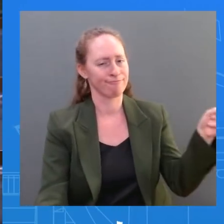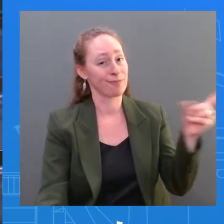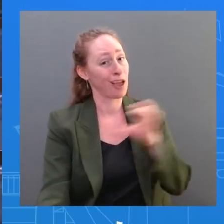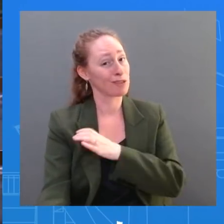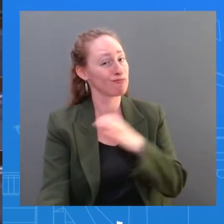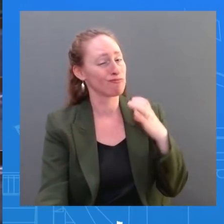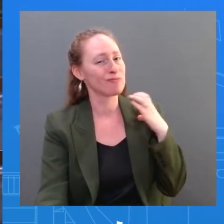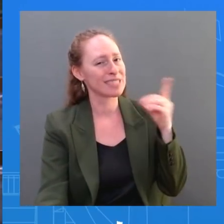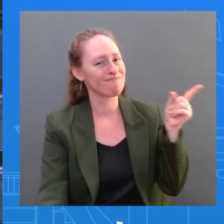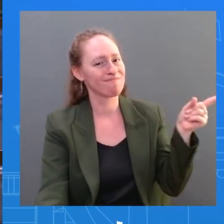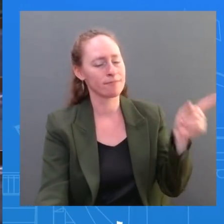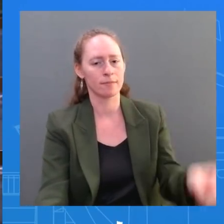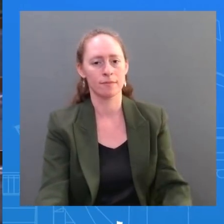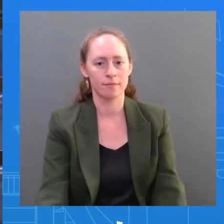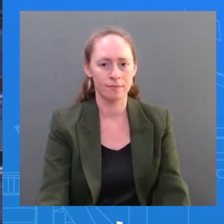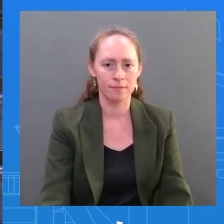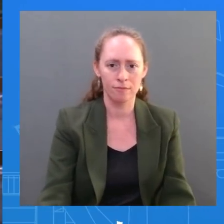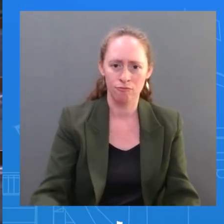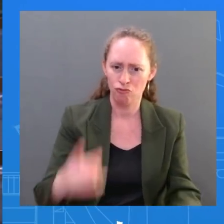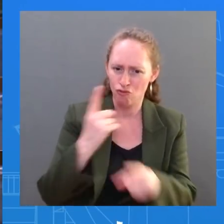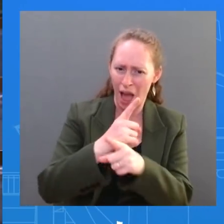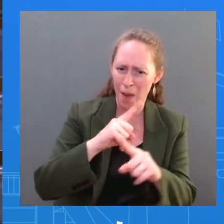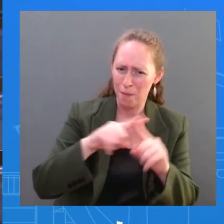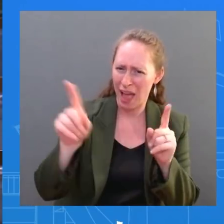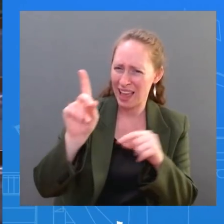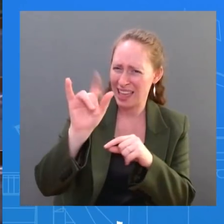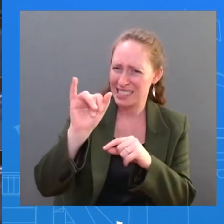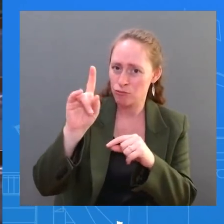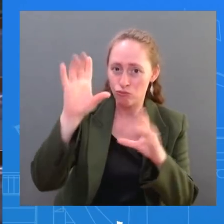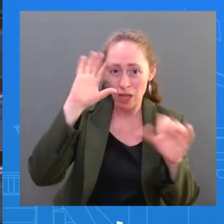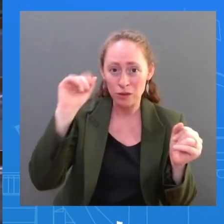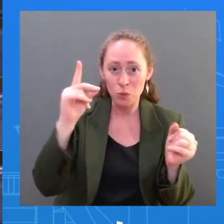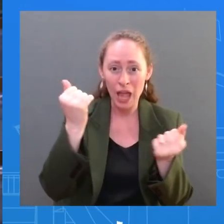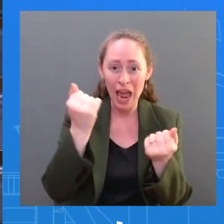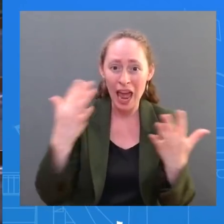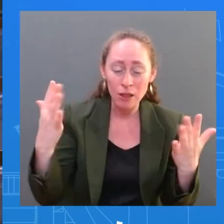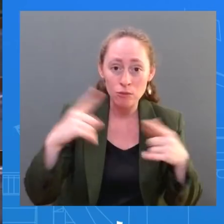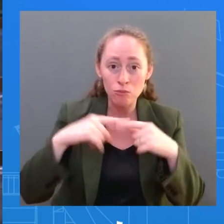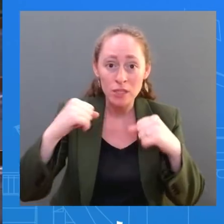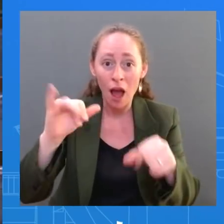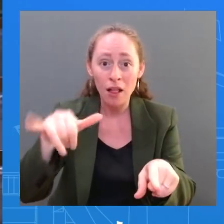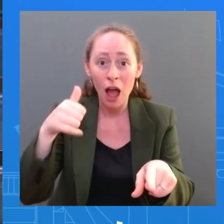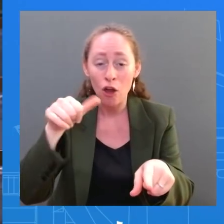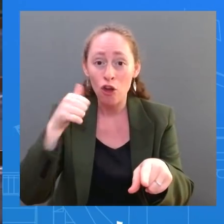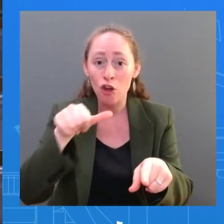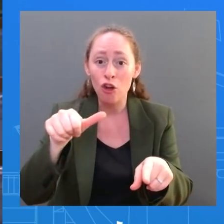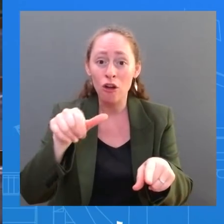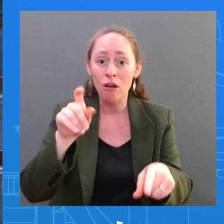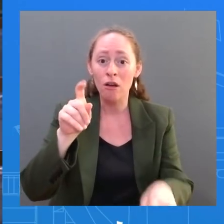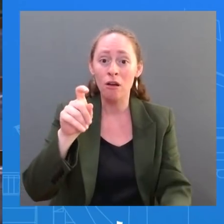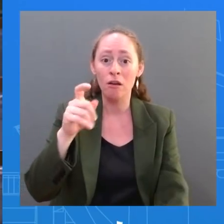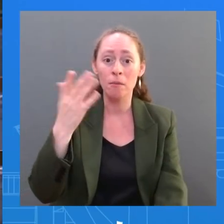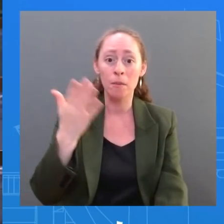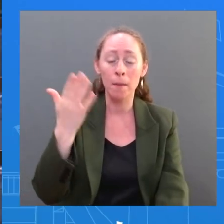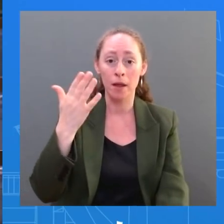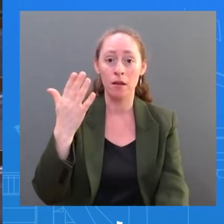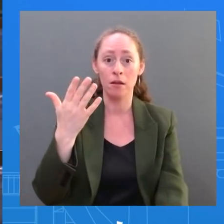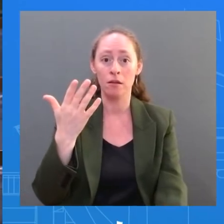Or does he expect that, you know, law enforcement will? I know he cited her in the speech, and I know that he wants some of these larger reforms,